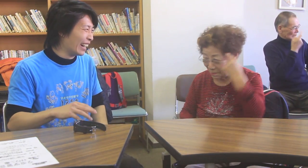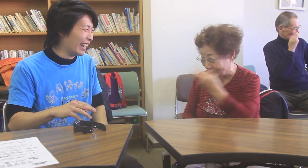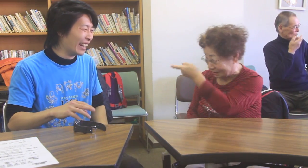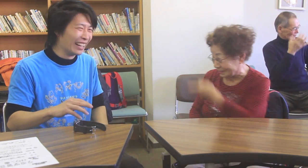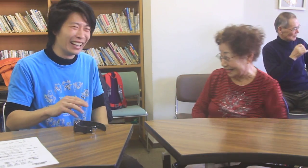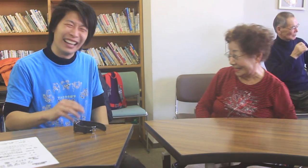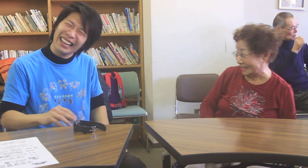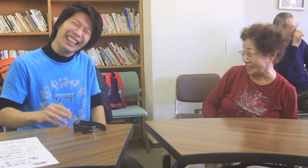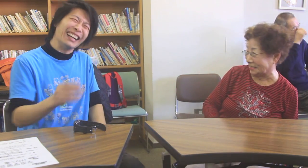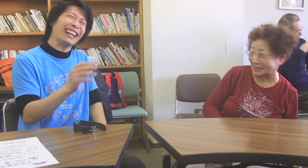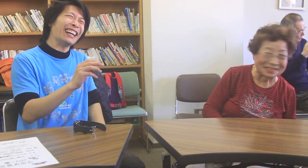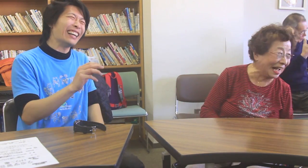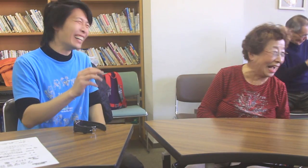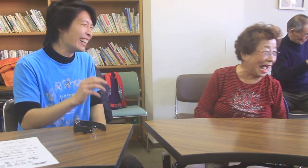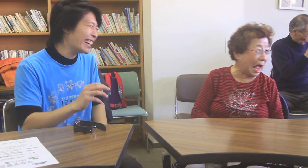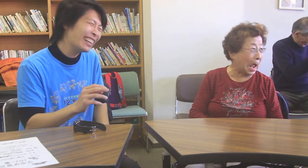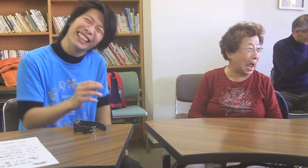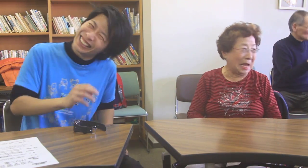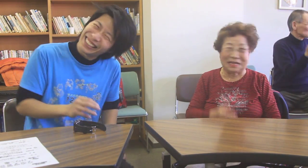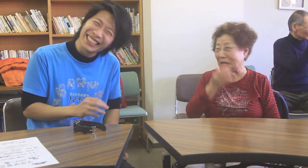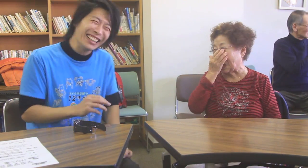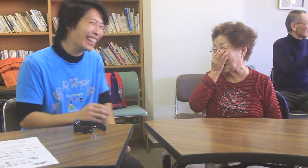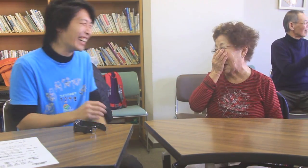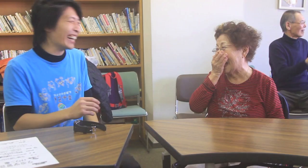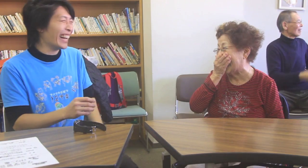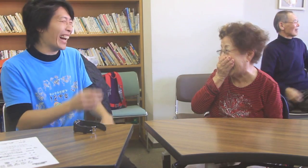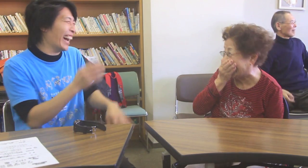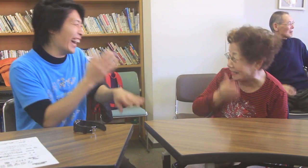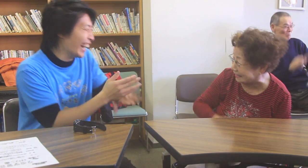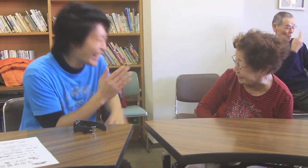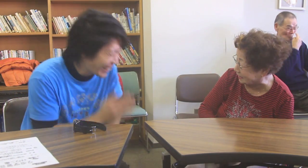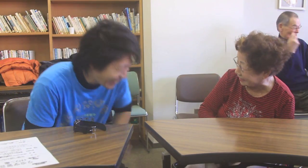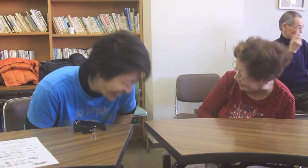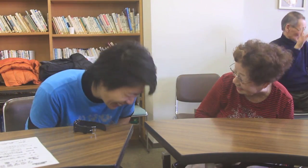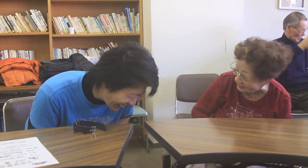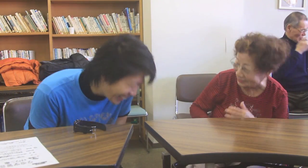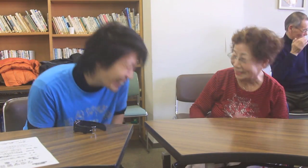Everyone will be naked. I bet all you men will be very excited!